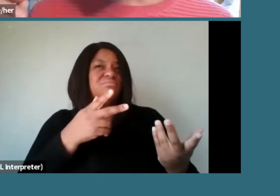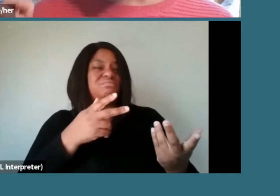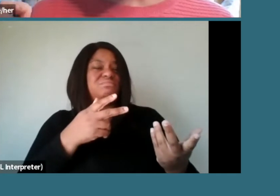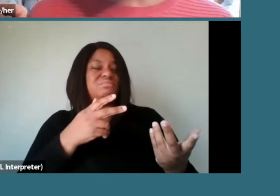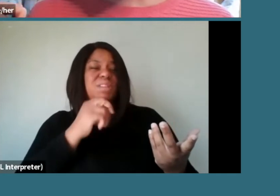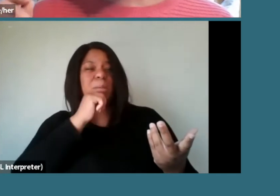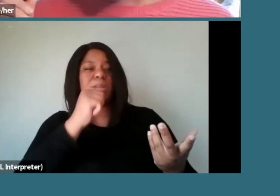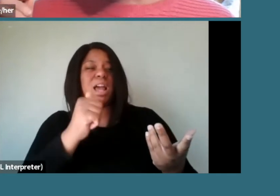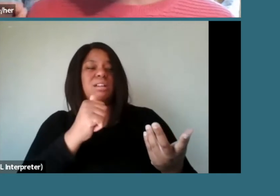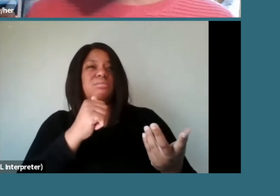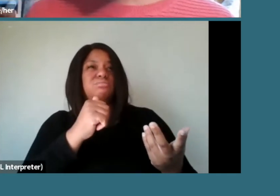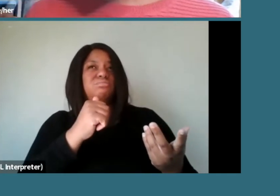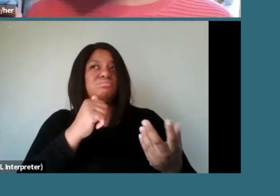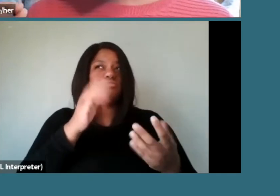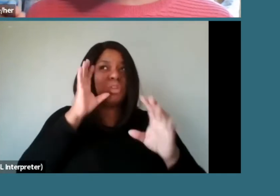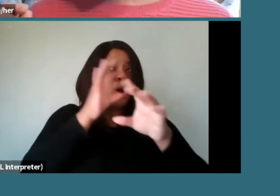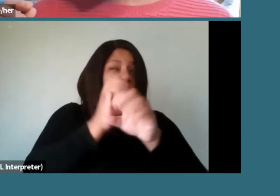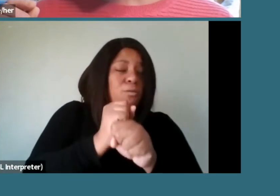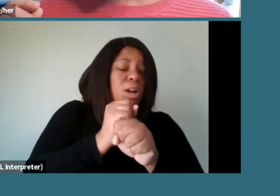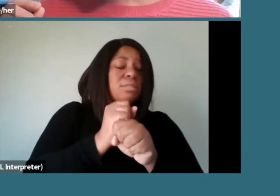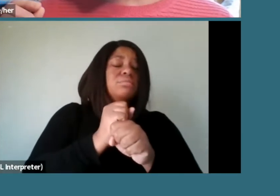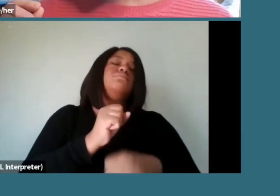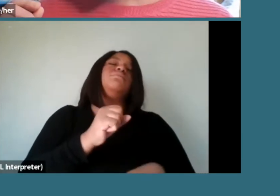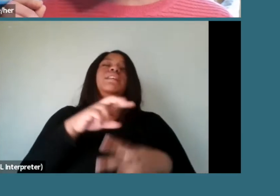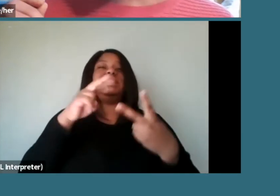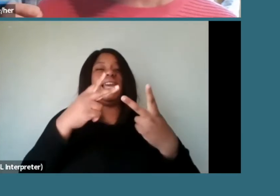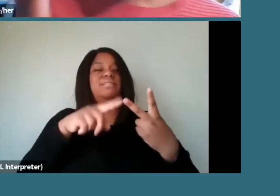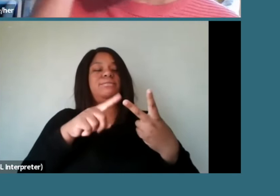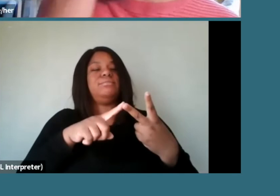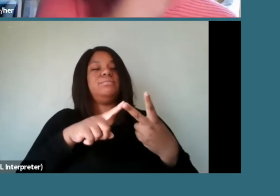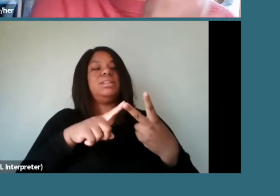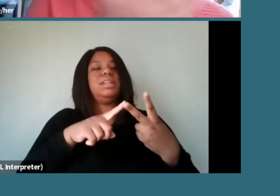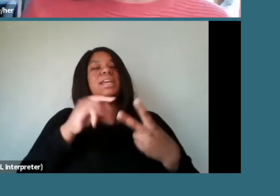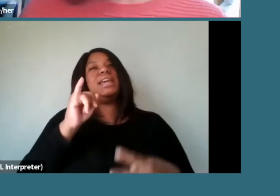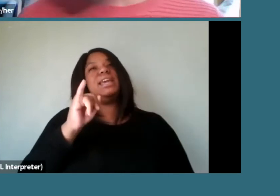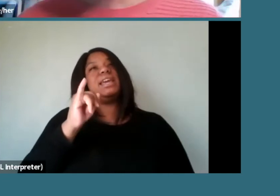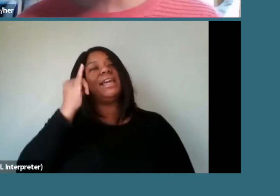And second of all, if there is something that I for instance,